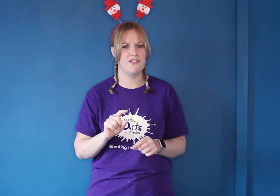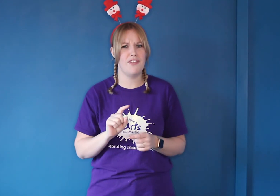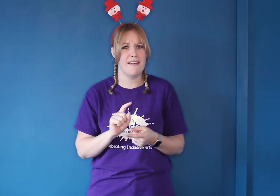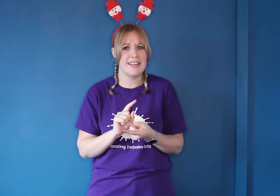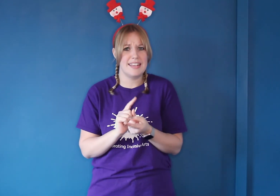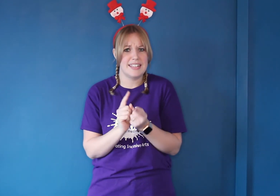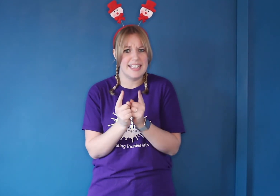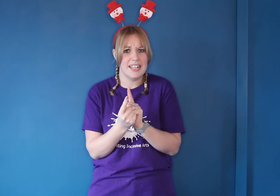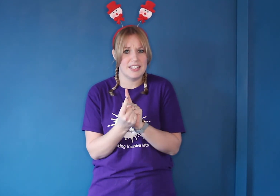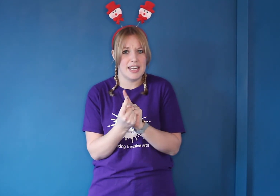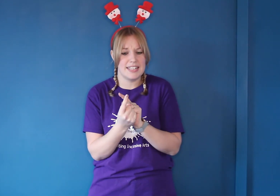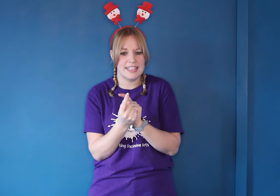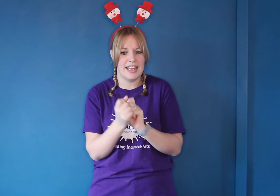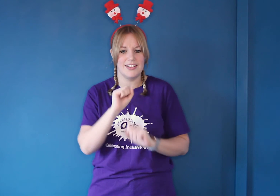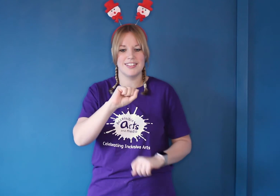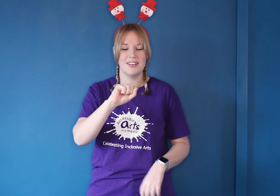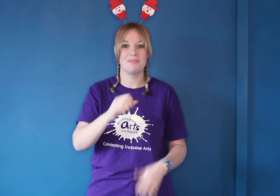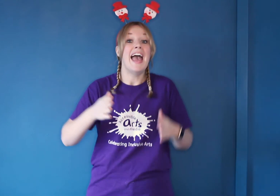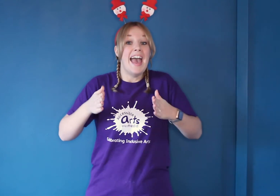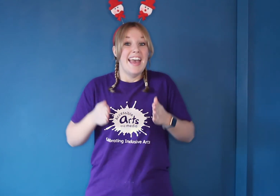A very little change in there. Your turn.